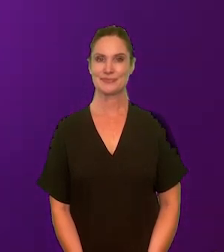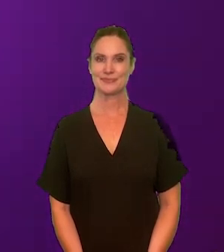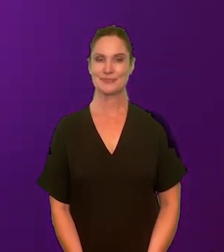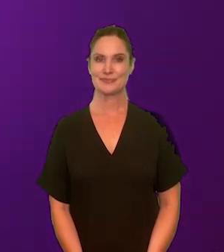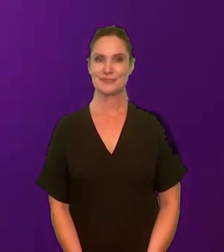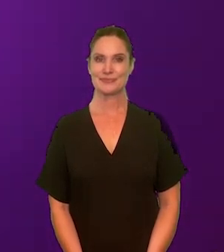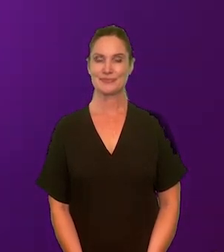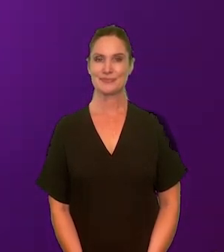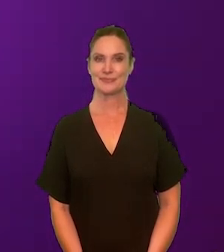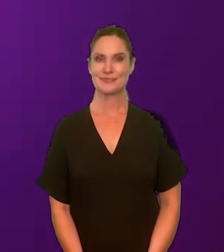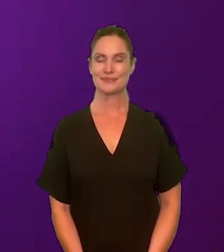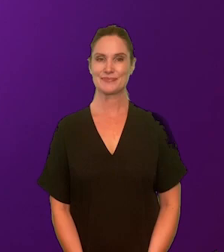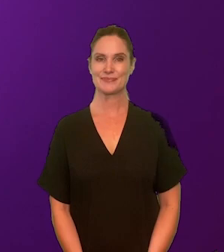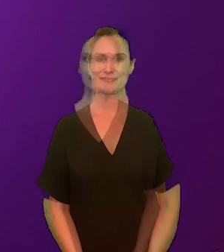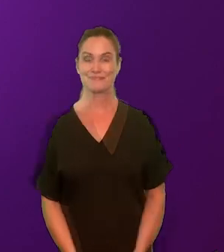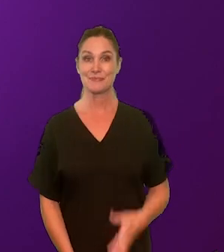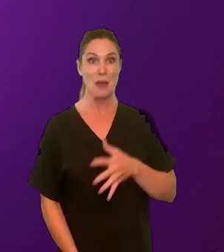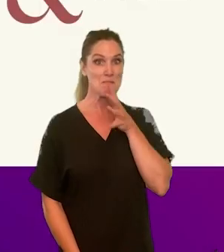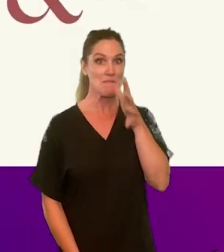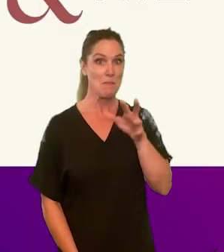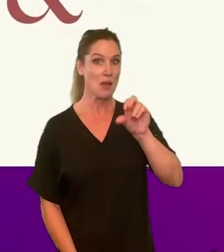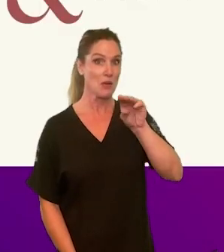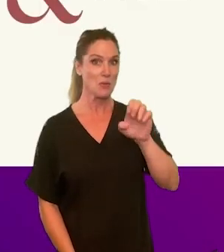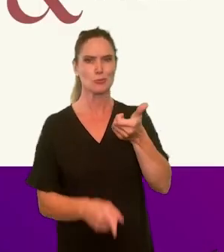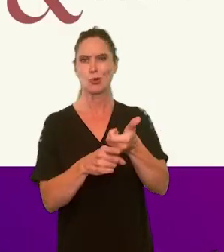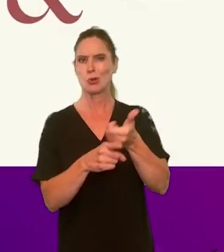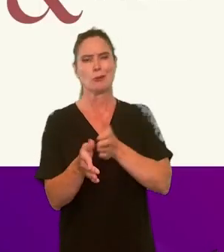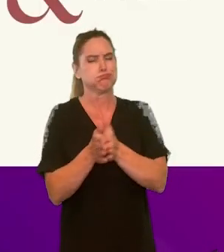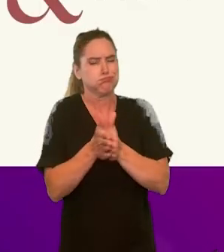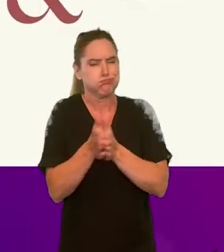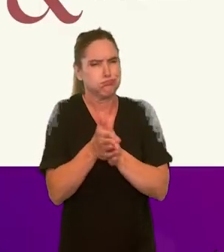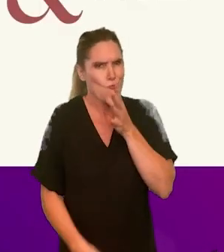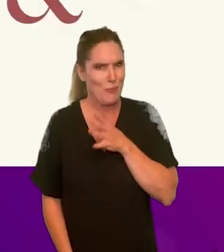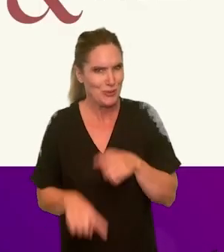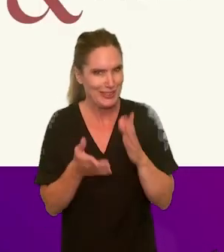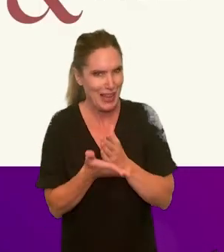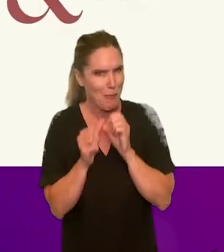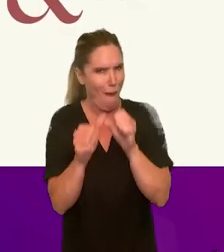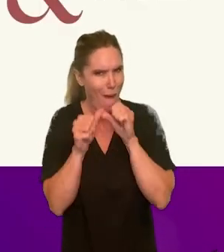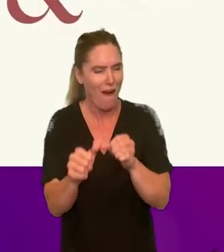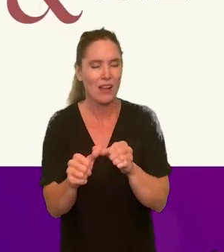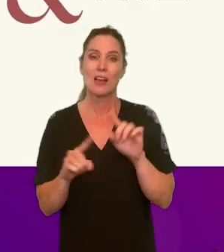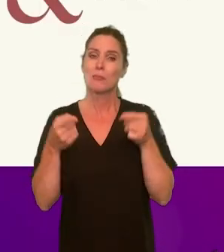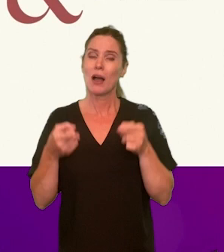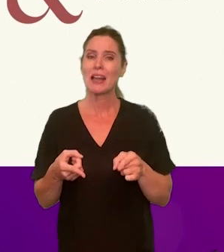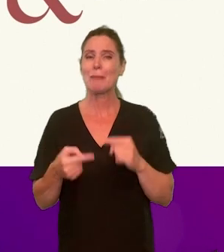My grandmother Rose was an unstoppable woman but she had chronic pain and arthritis that made it challenging to get dressed in the morning.